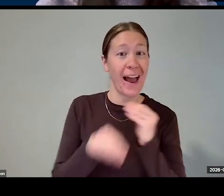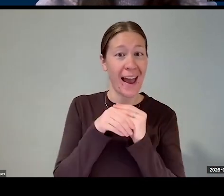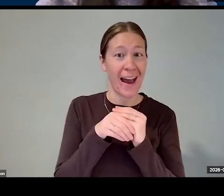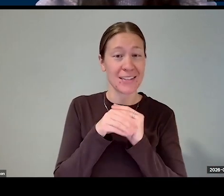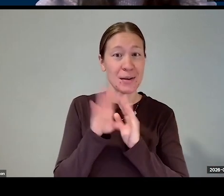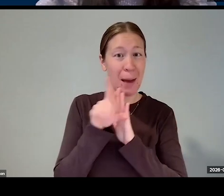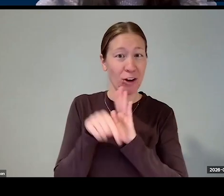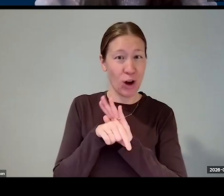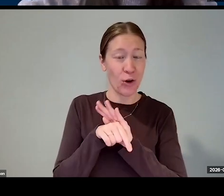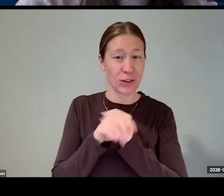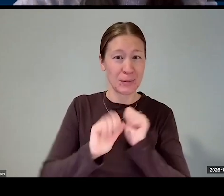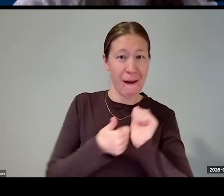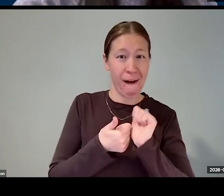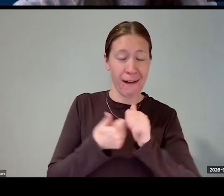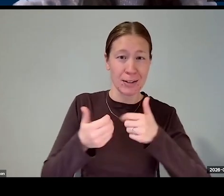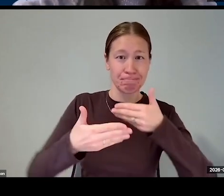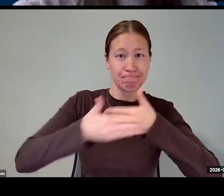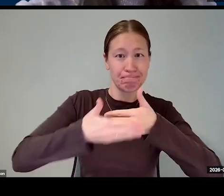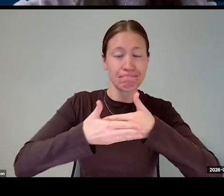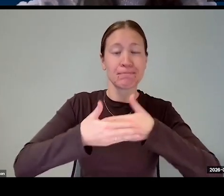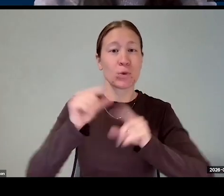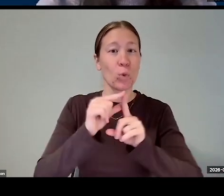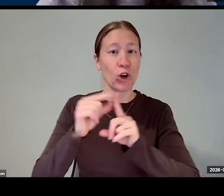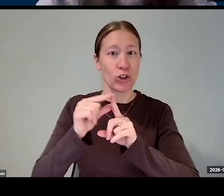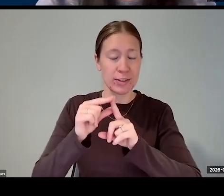so that the title text has a solid background against it.